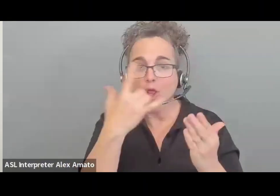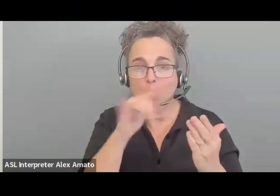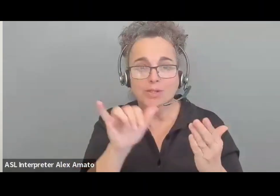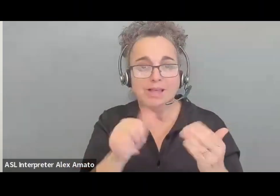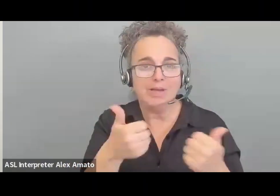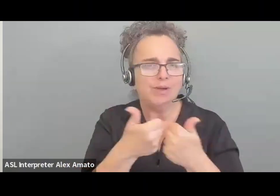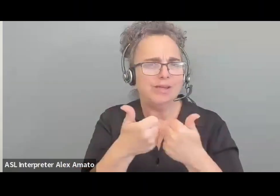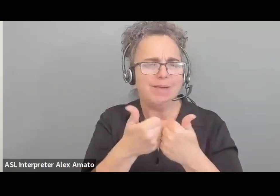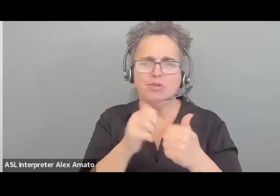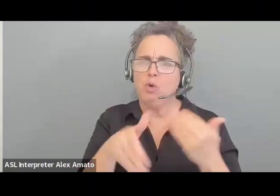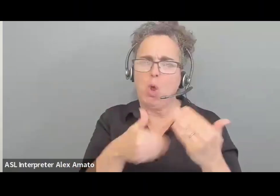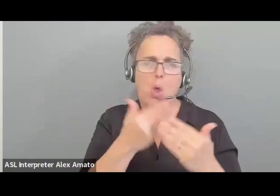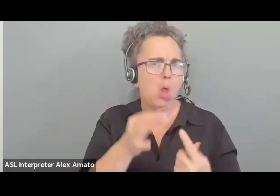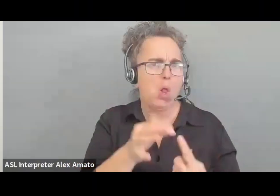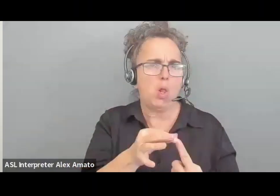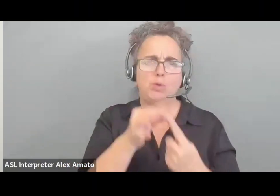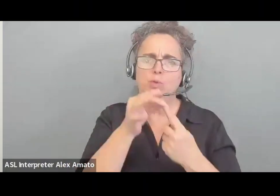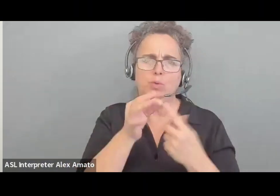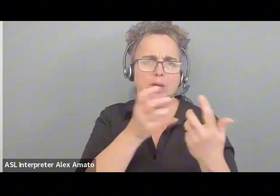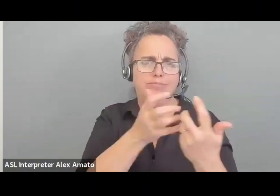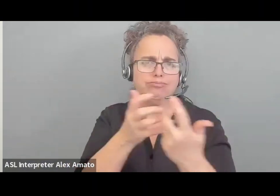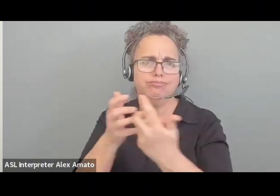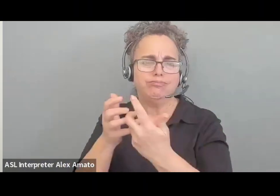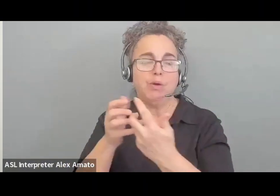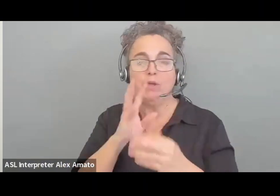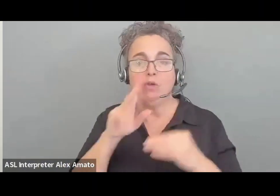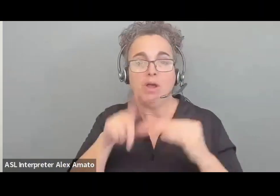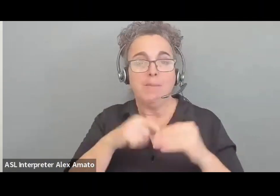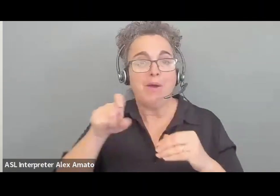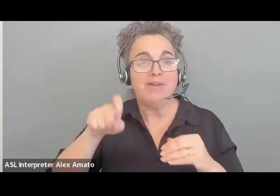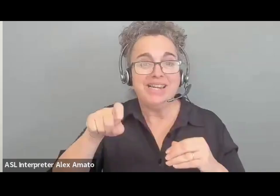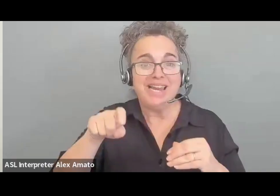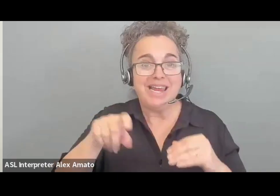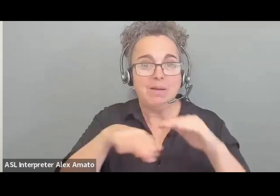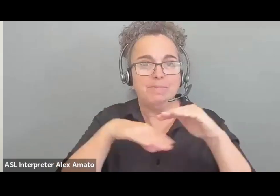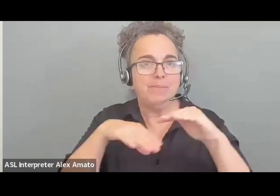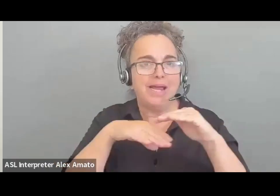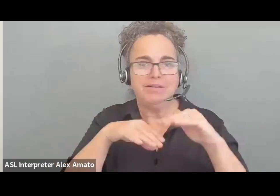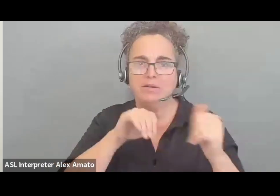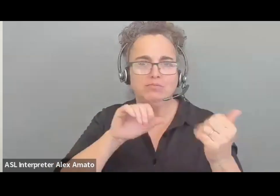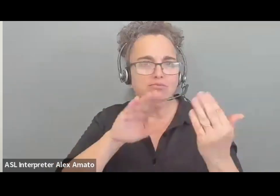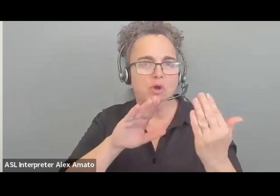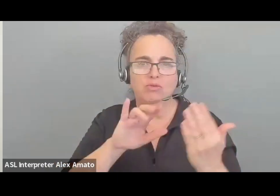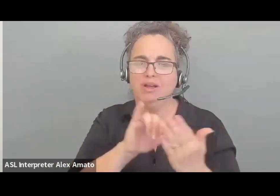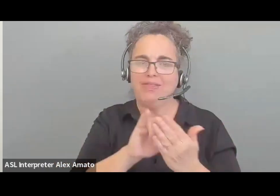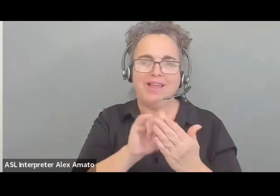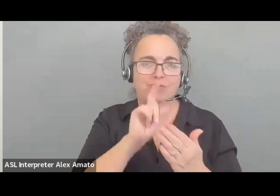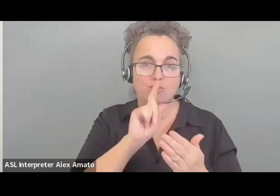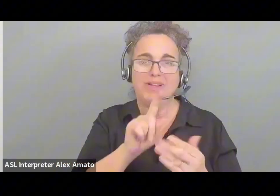I think Arman, when he talked about a need-based approach is, is exactly where we need to be. And this idea of more